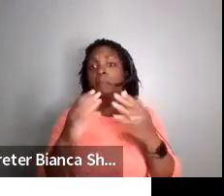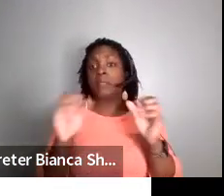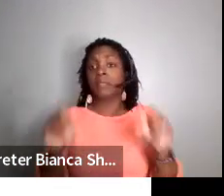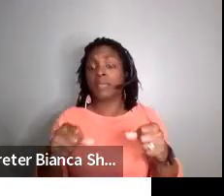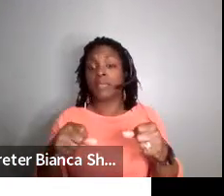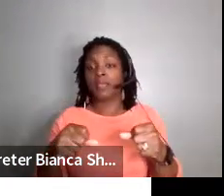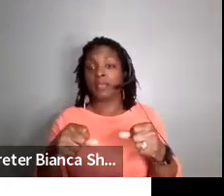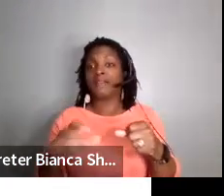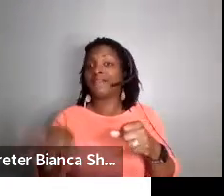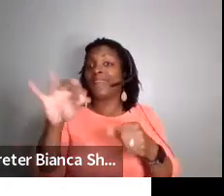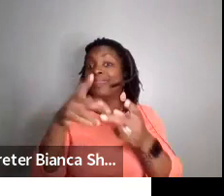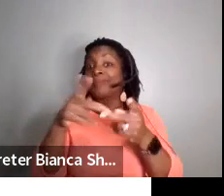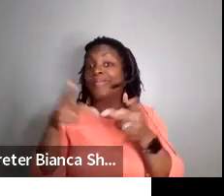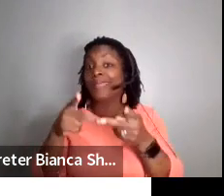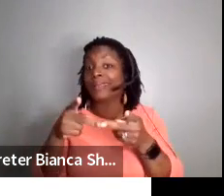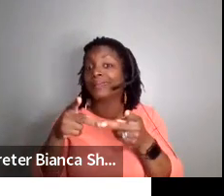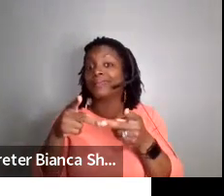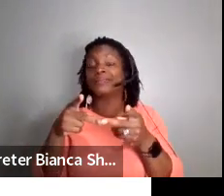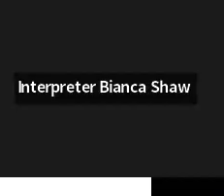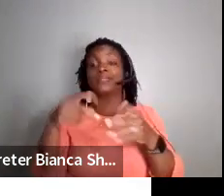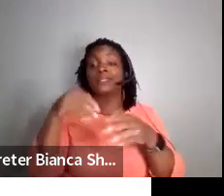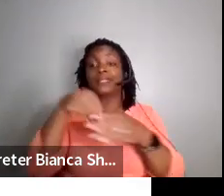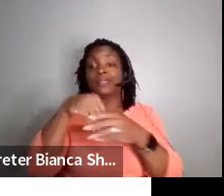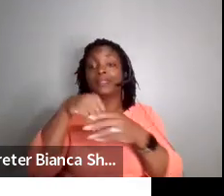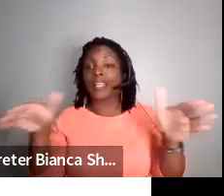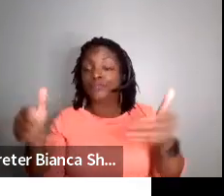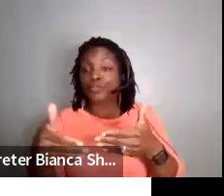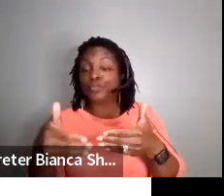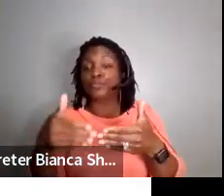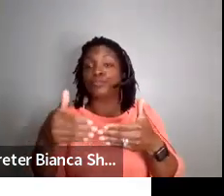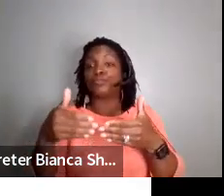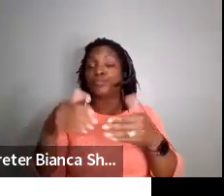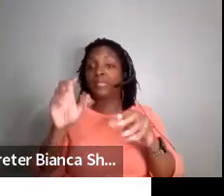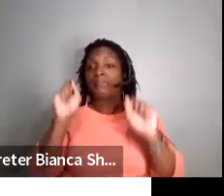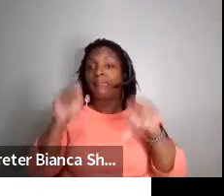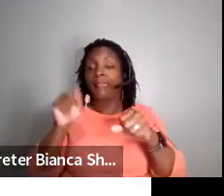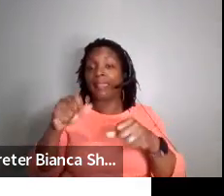They're able to to see that that board they're able to see others.